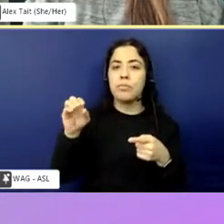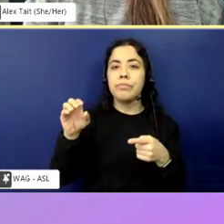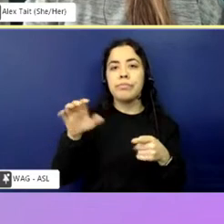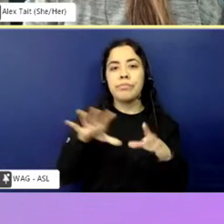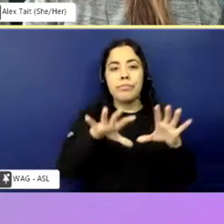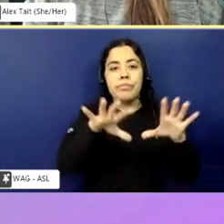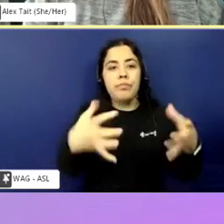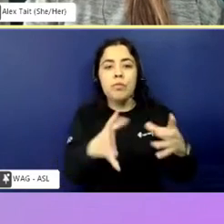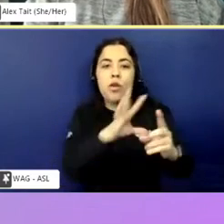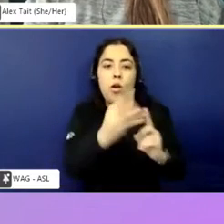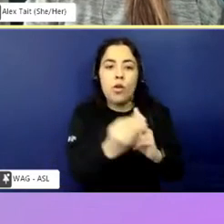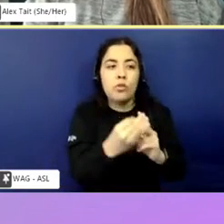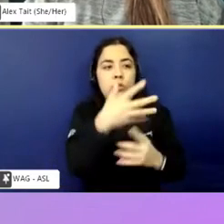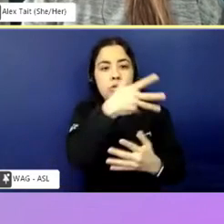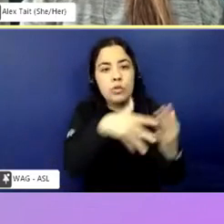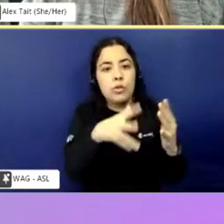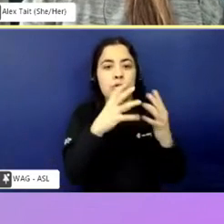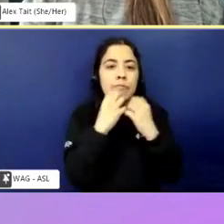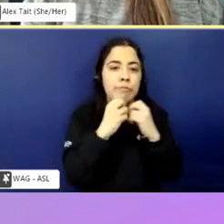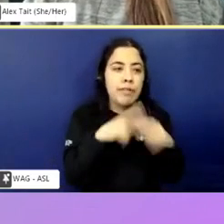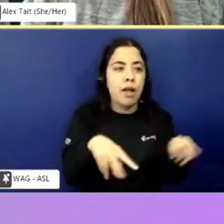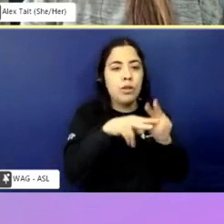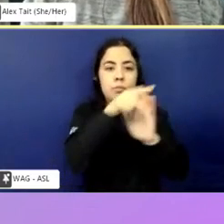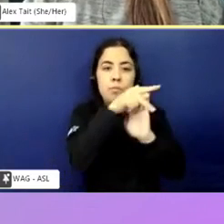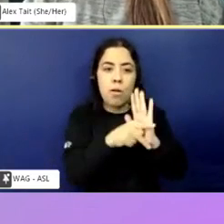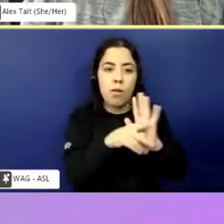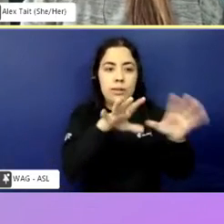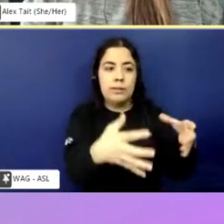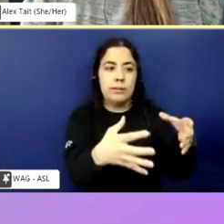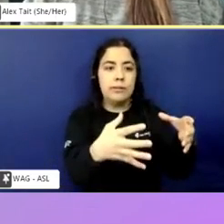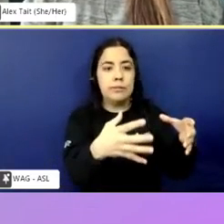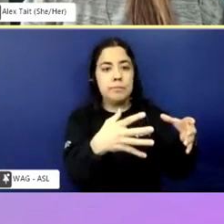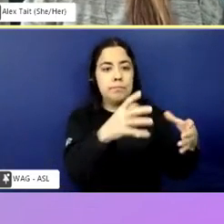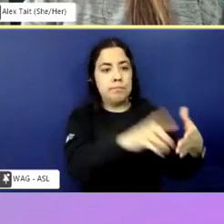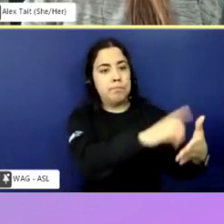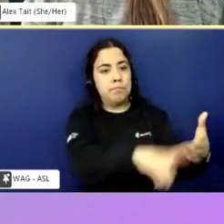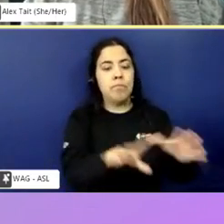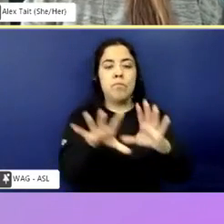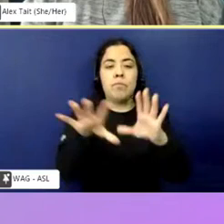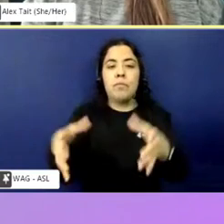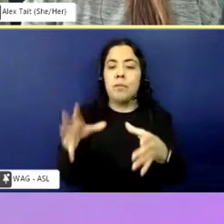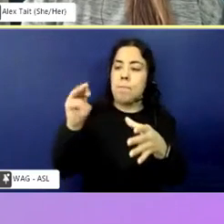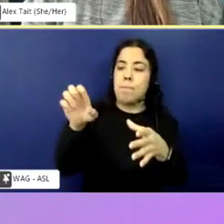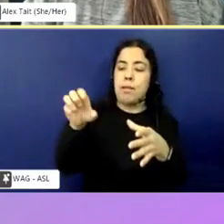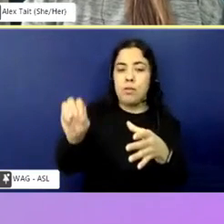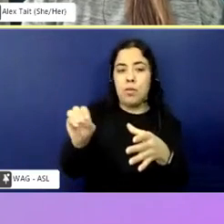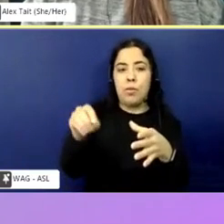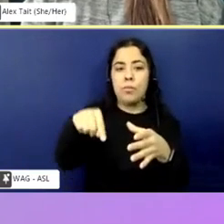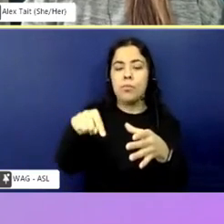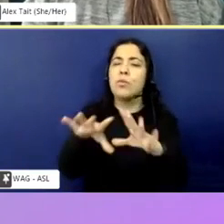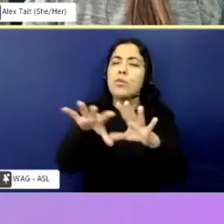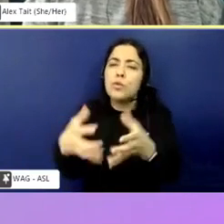explored in academic literature culo which maco ageism relates to social